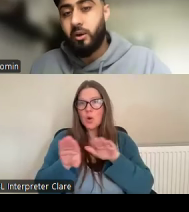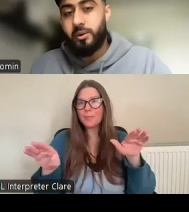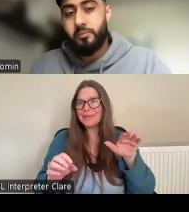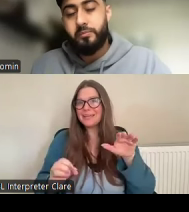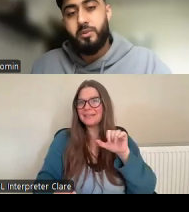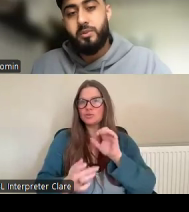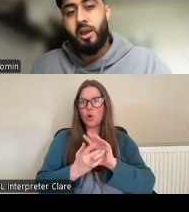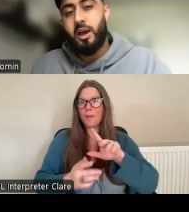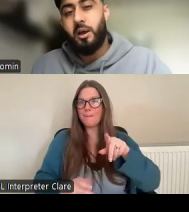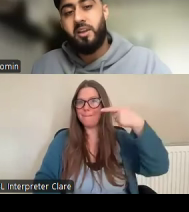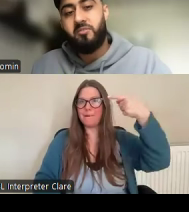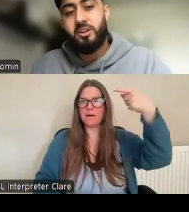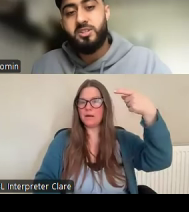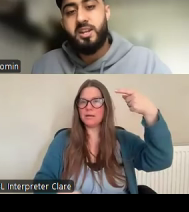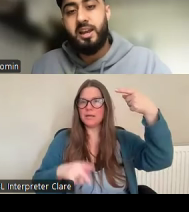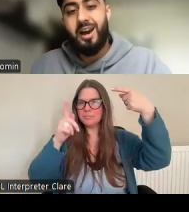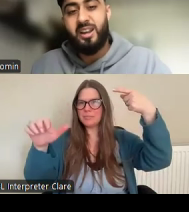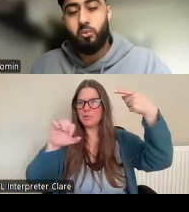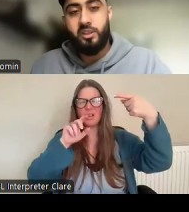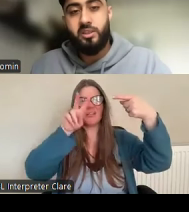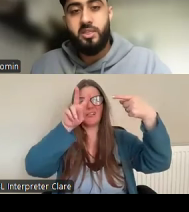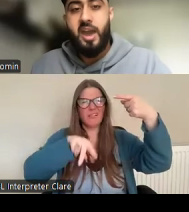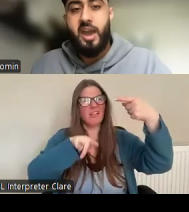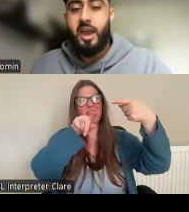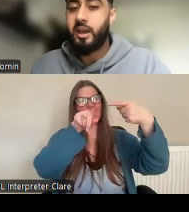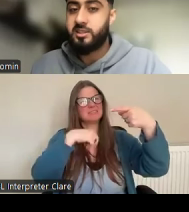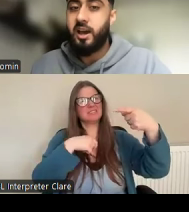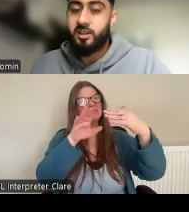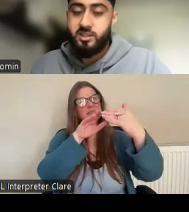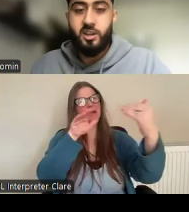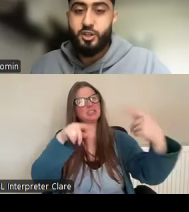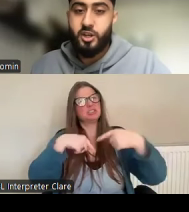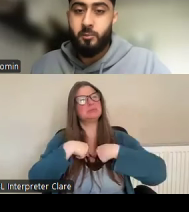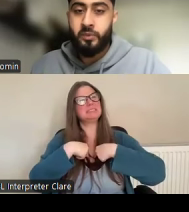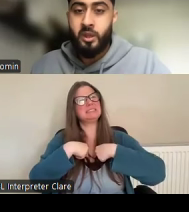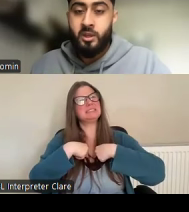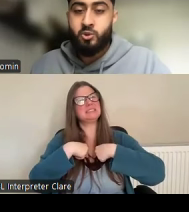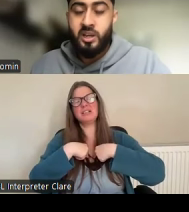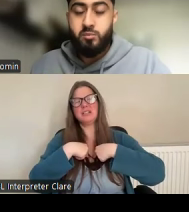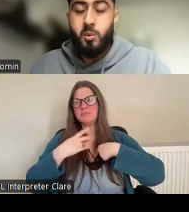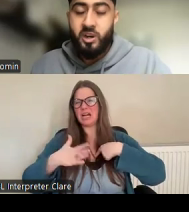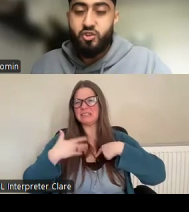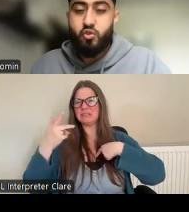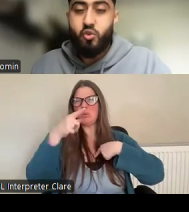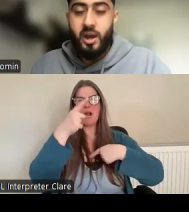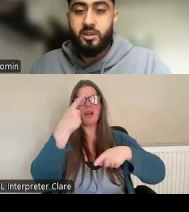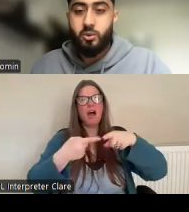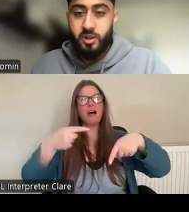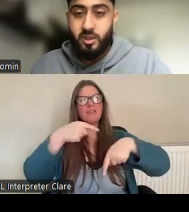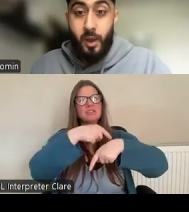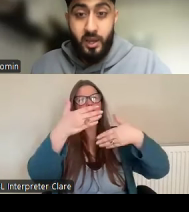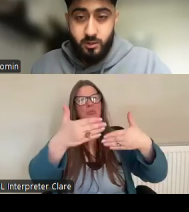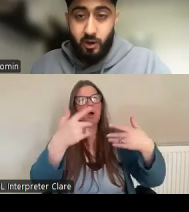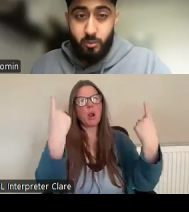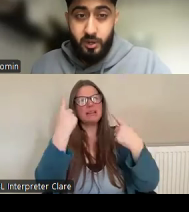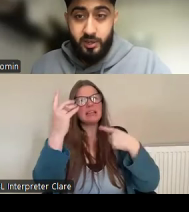on if it doesn't align with their exact search term. That's what we want to try and do, is to the best of our ability.